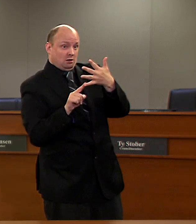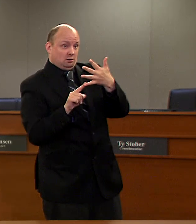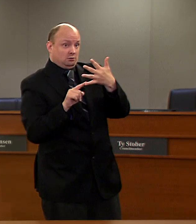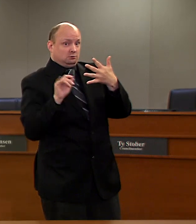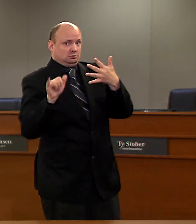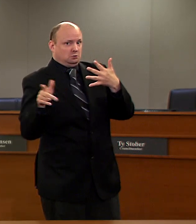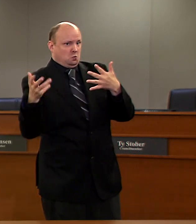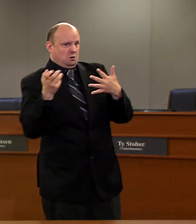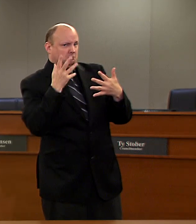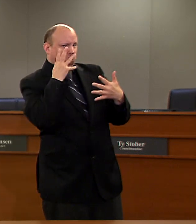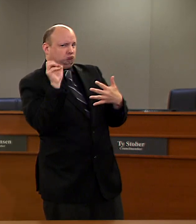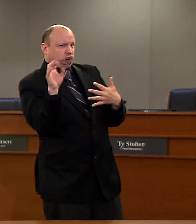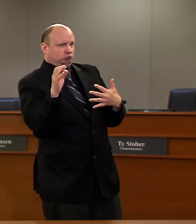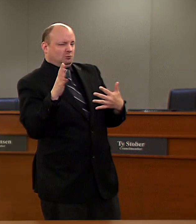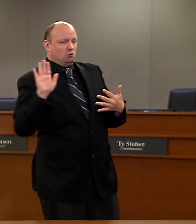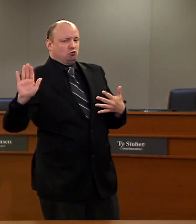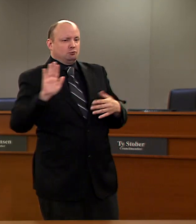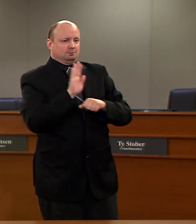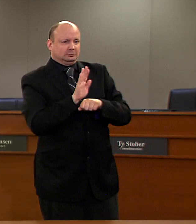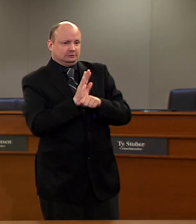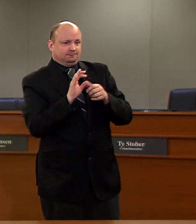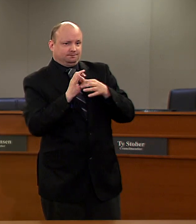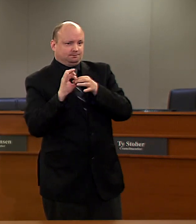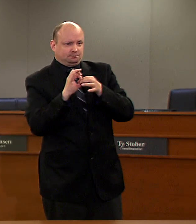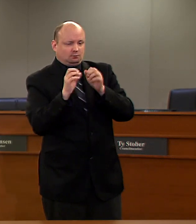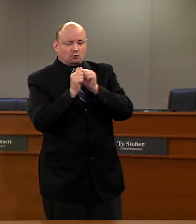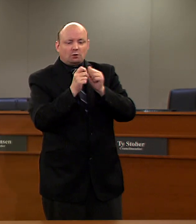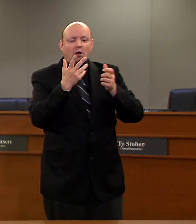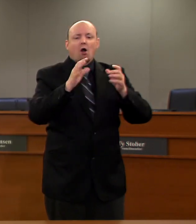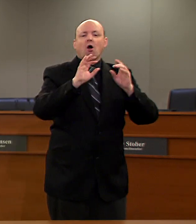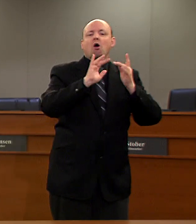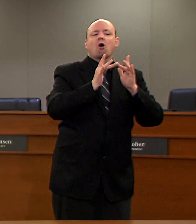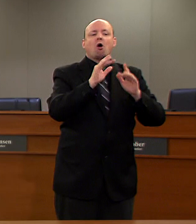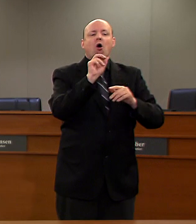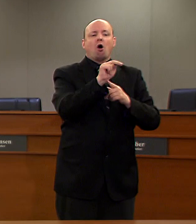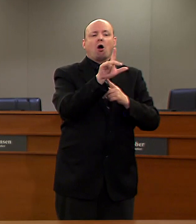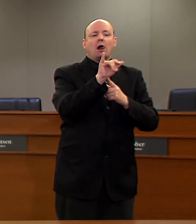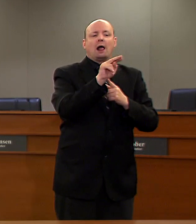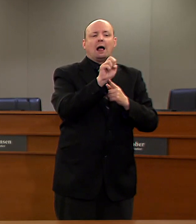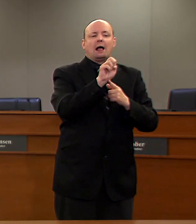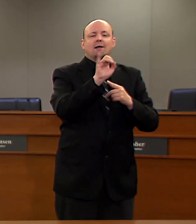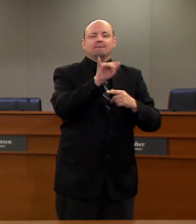We have a link to that online forum at the bottom of the video below this on the page.